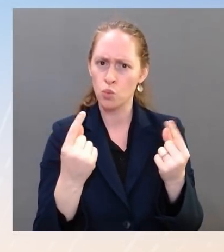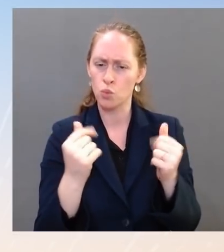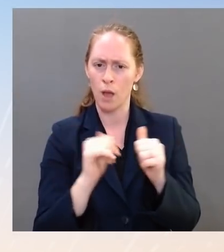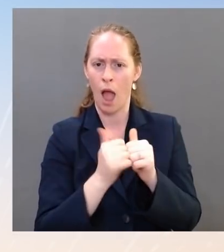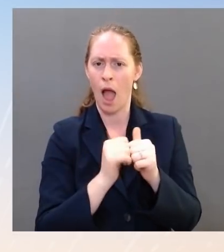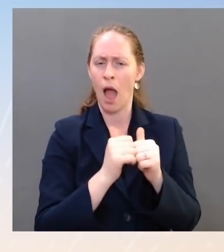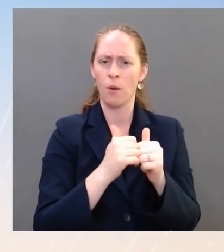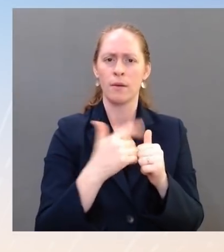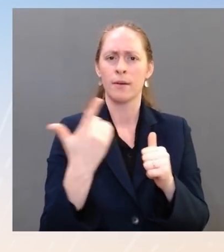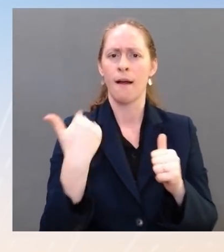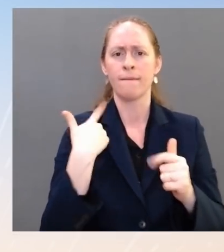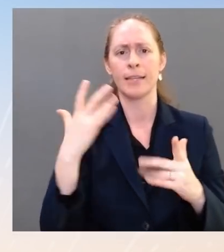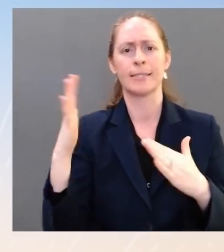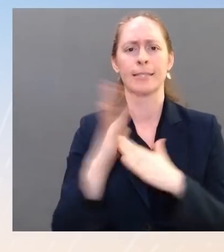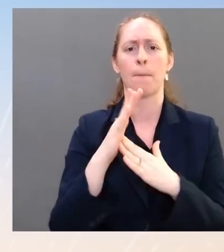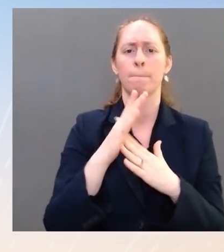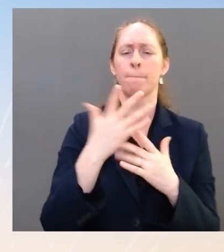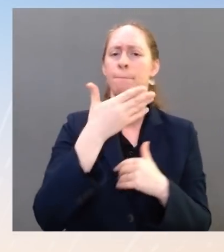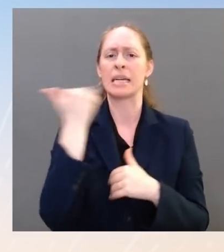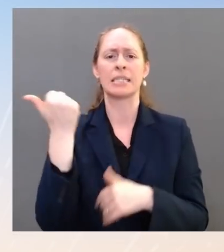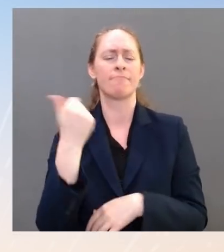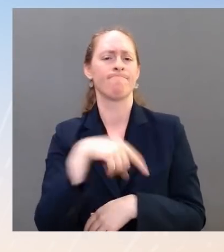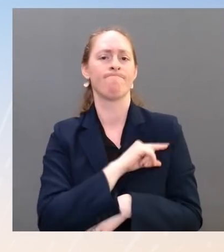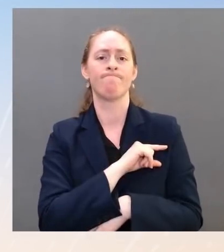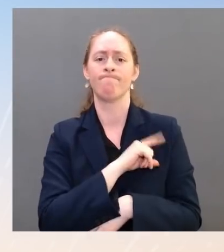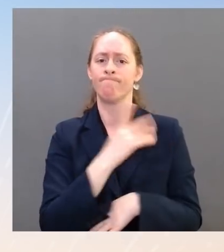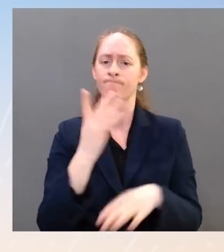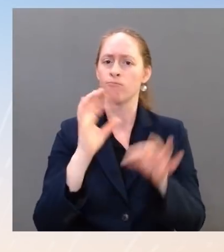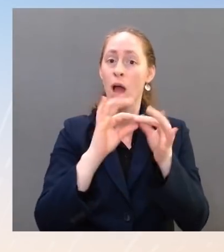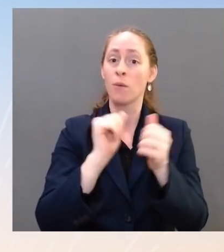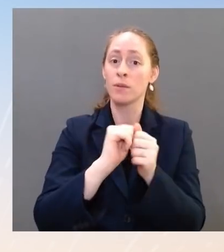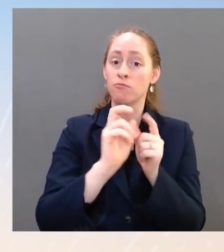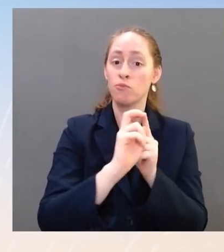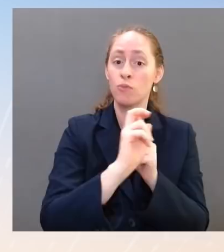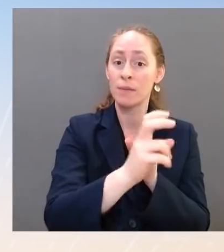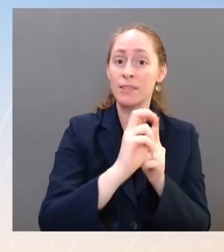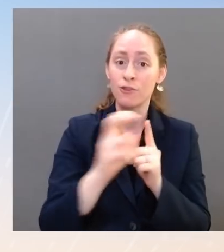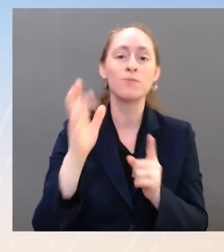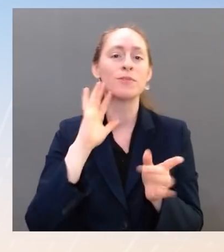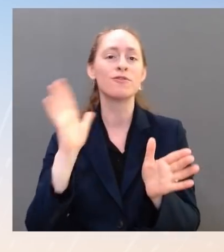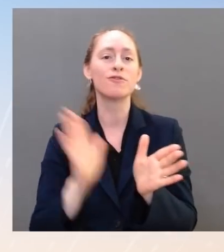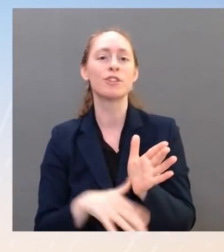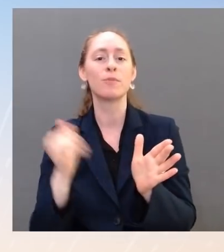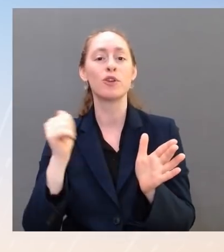We've learned in this crisis the threat to our economy of brittle supply chains